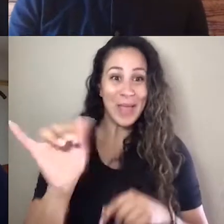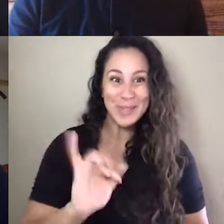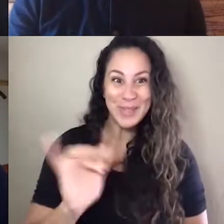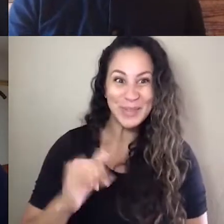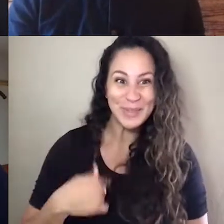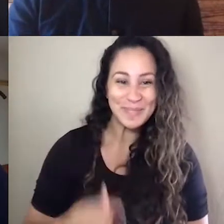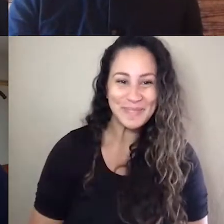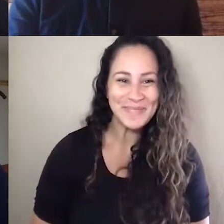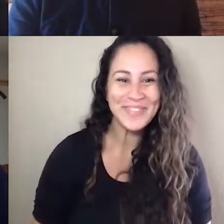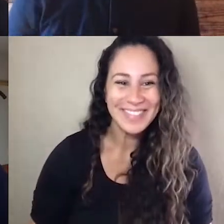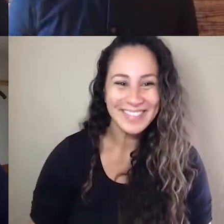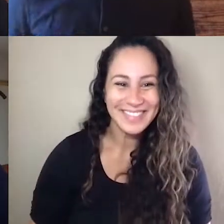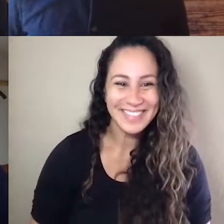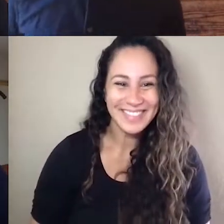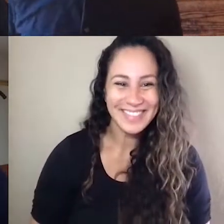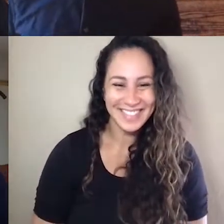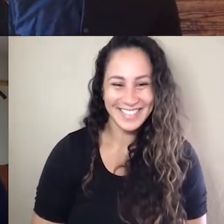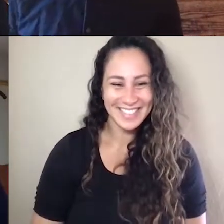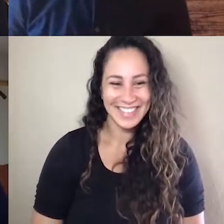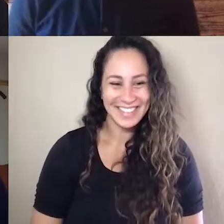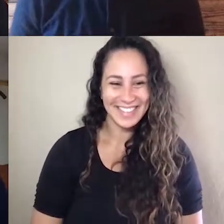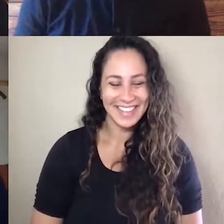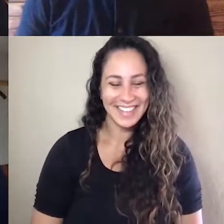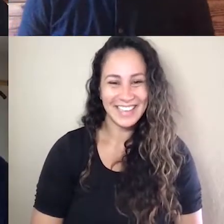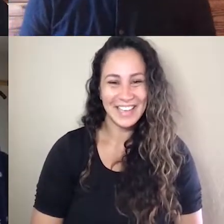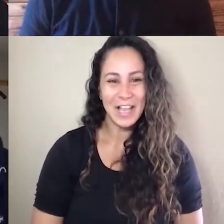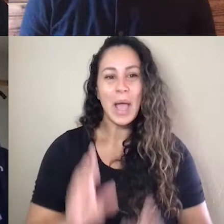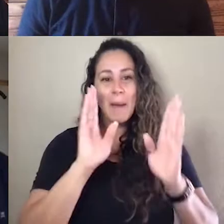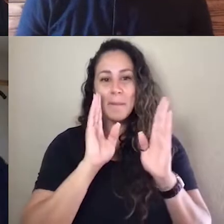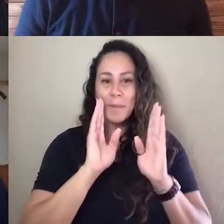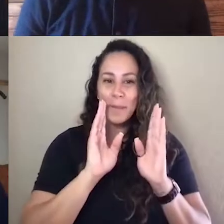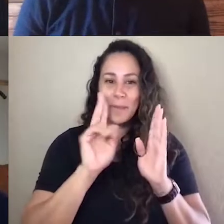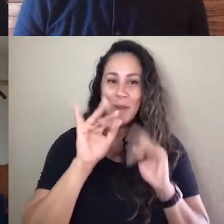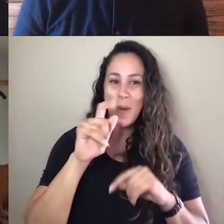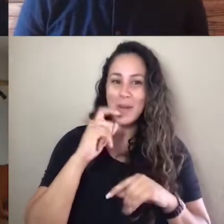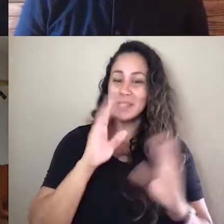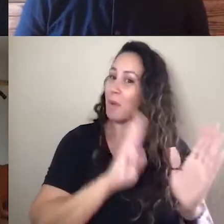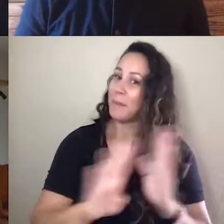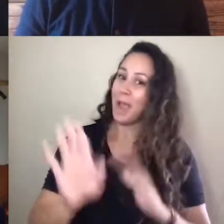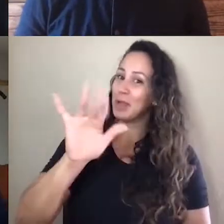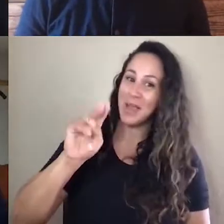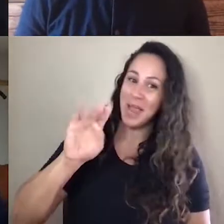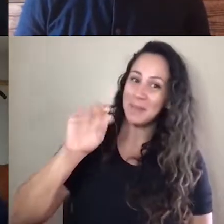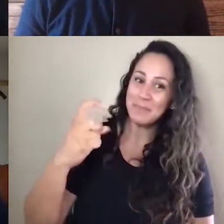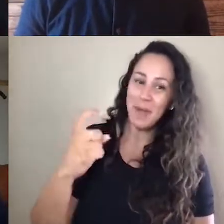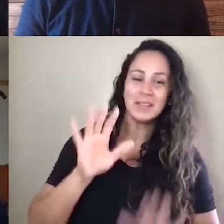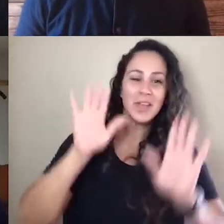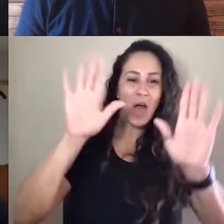PREPARE YOUR INBOX, AWESOME OFFER FROM YOU VICKY, THANK YOU.